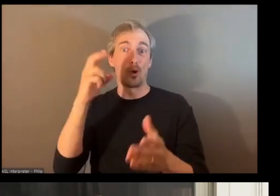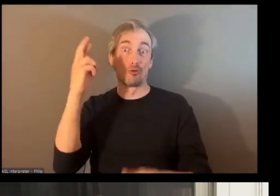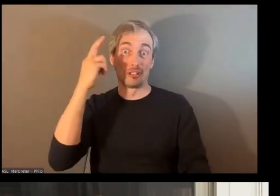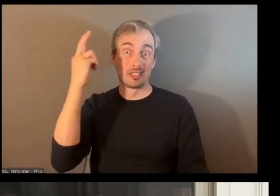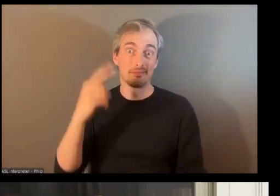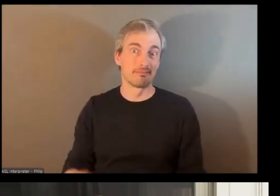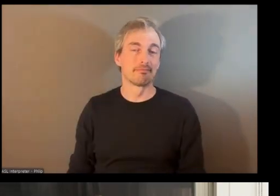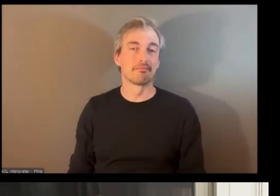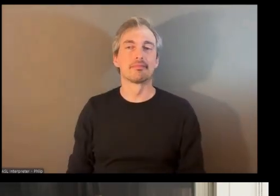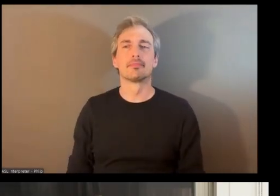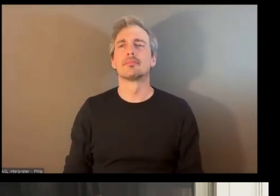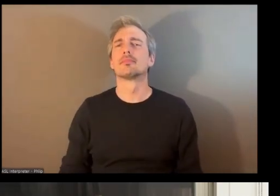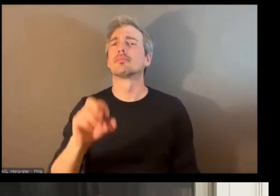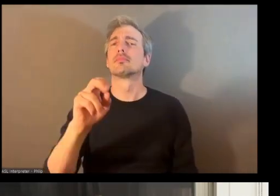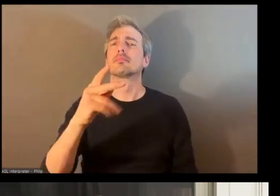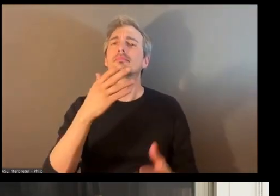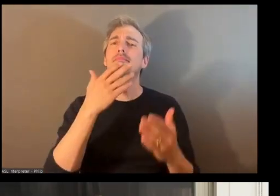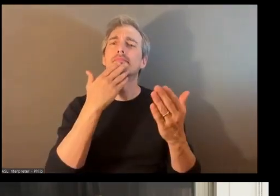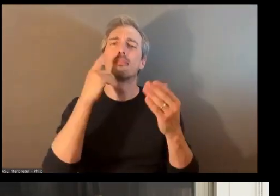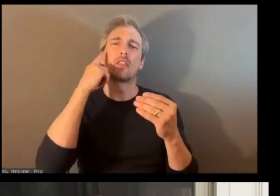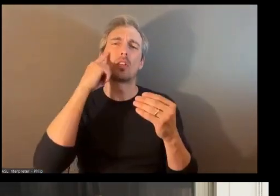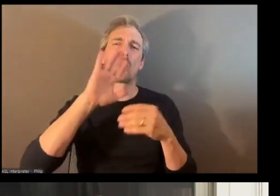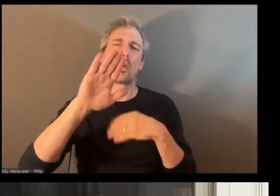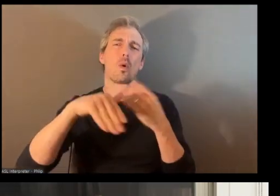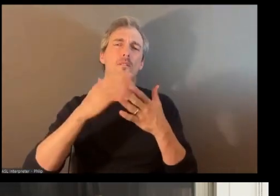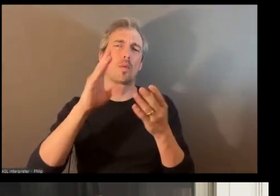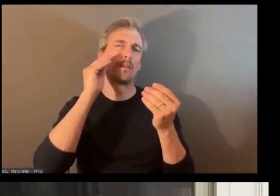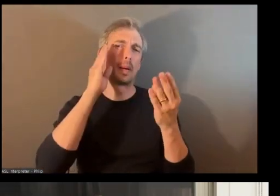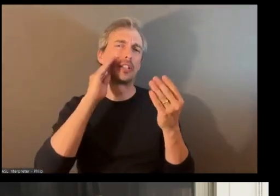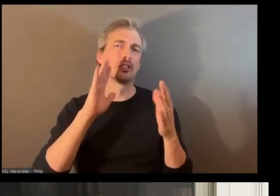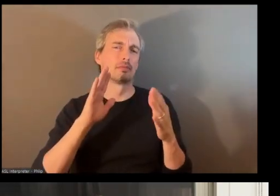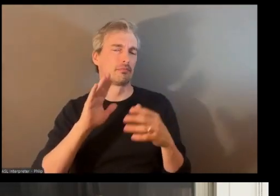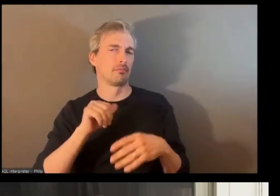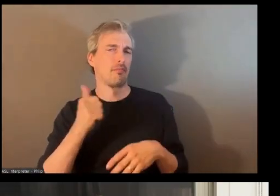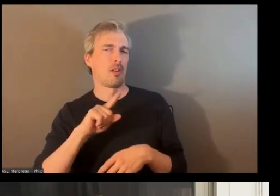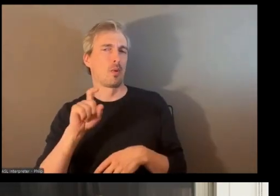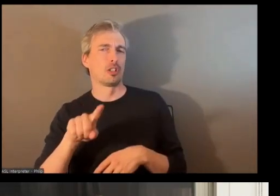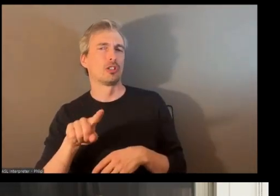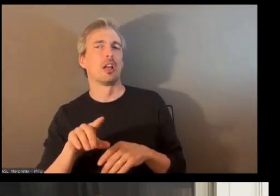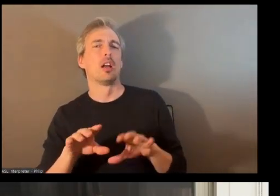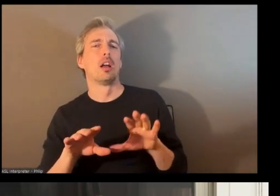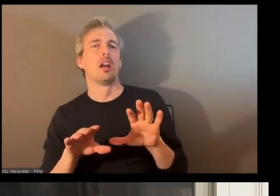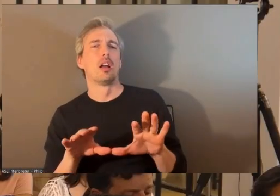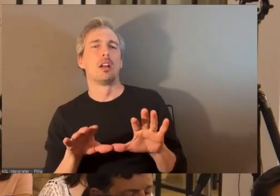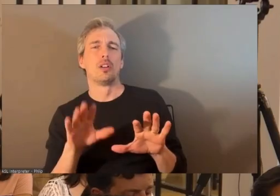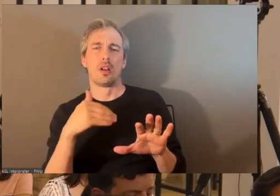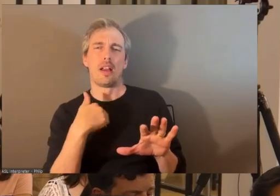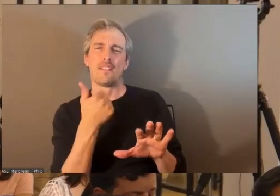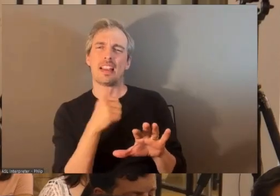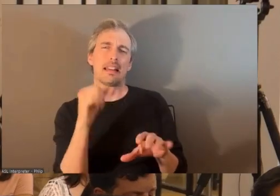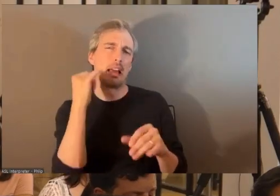I was wondering if you had any ideas or guidance on evaluating some of these techniques at scale.